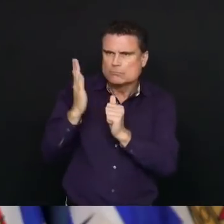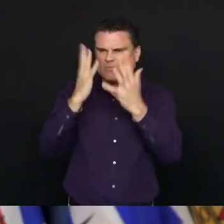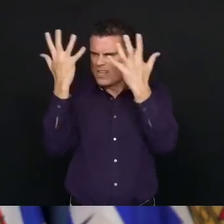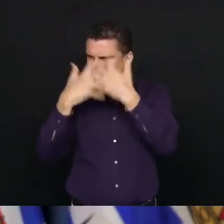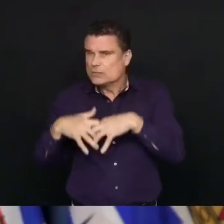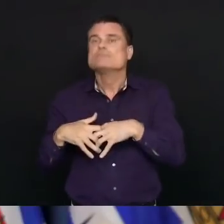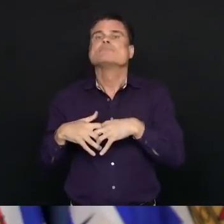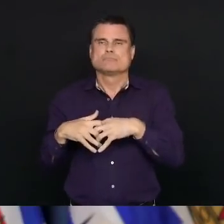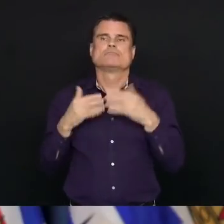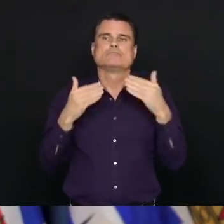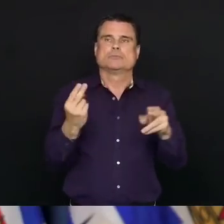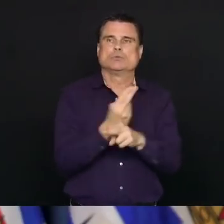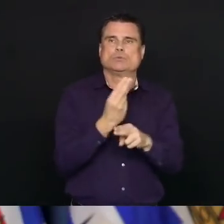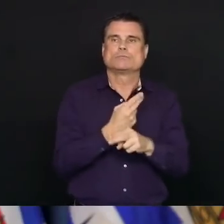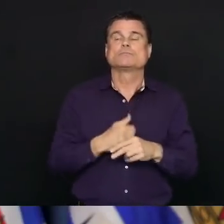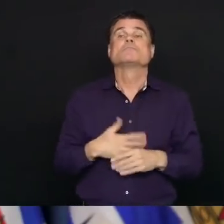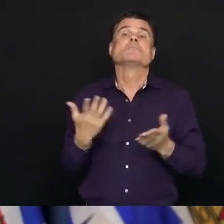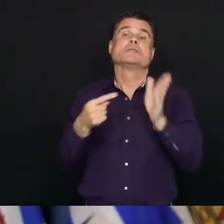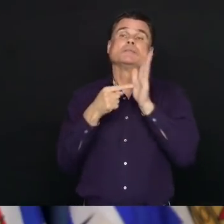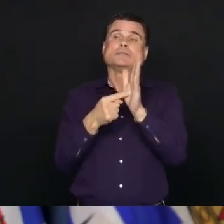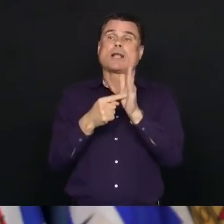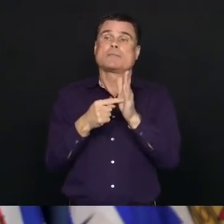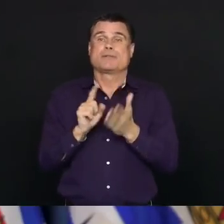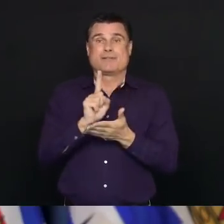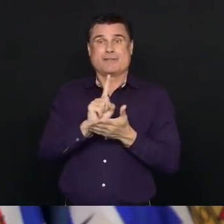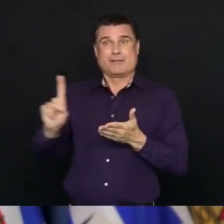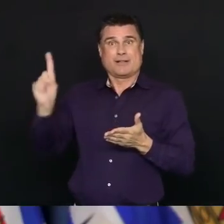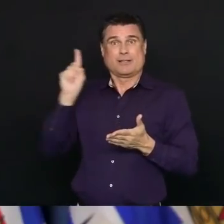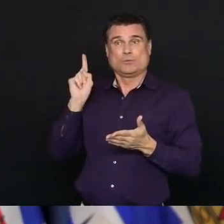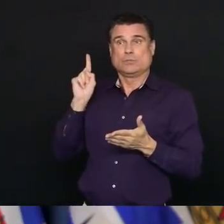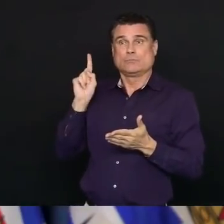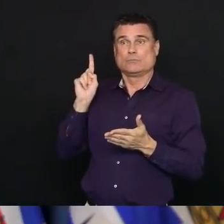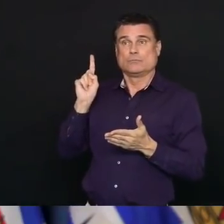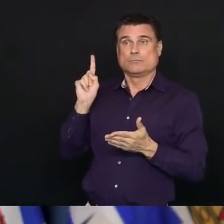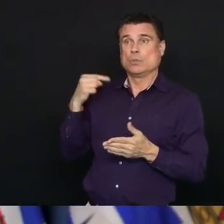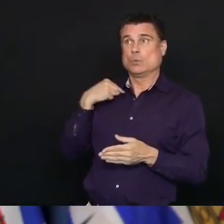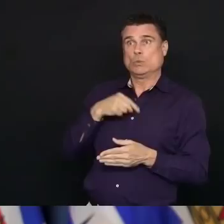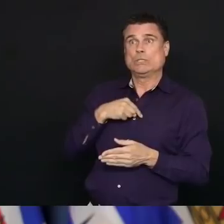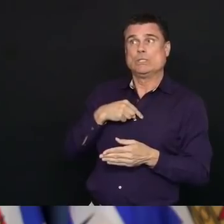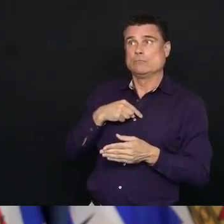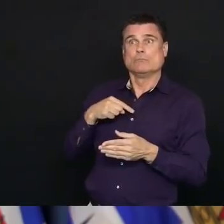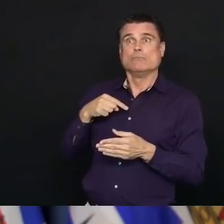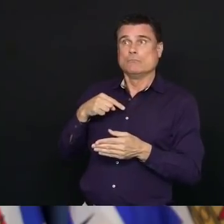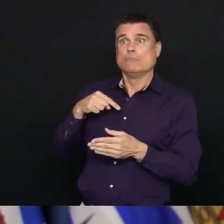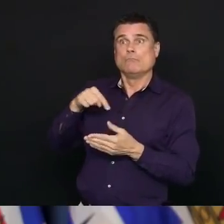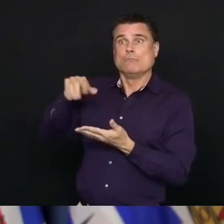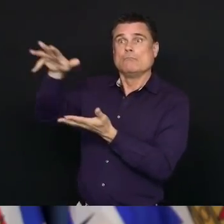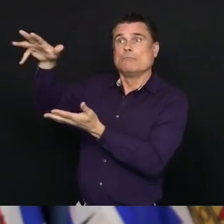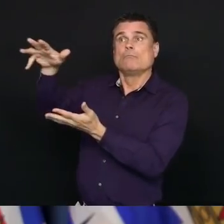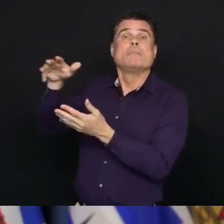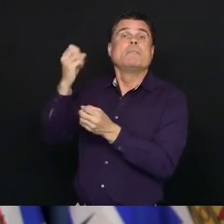This is a normal and expected process. I would give you recent examples of success